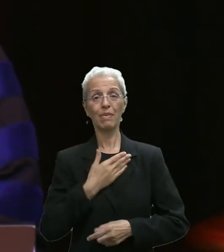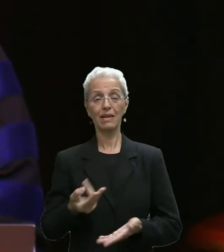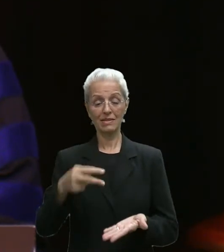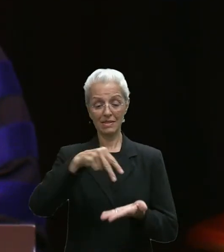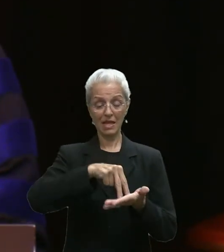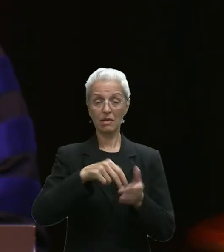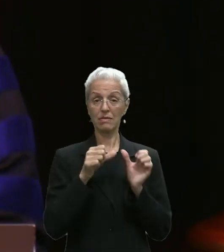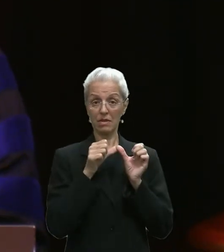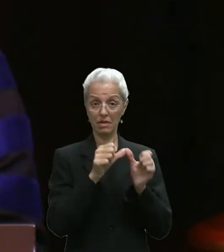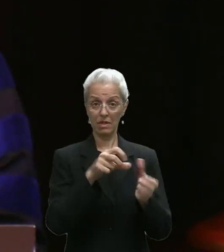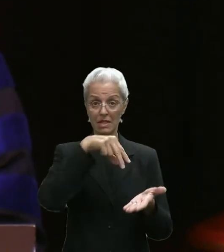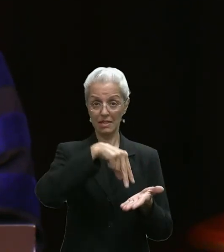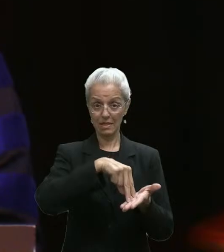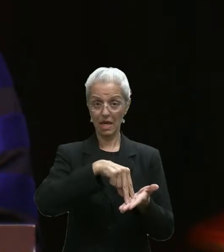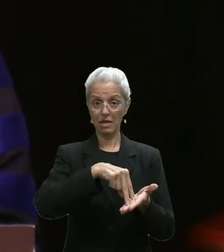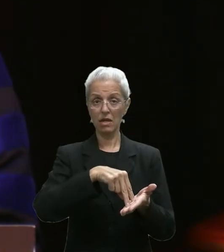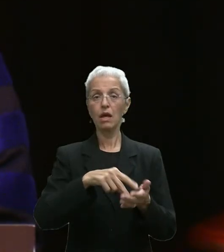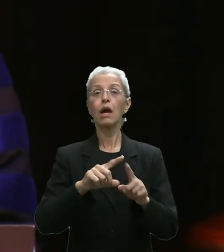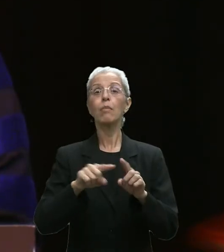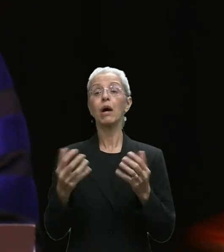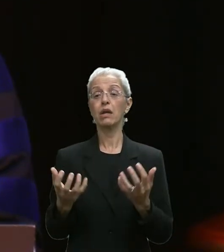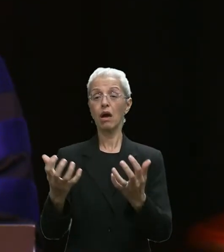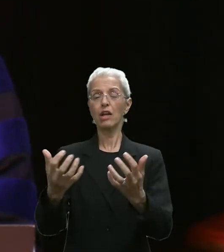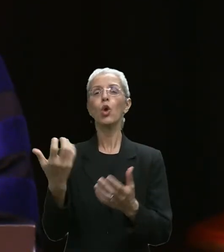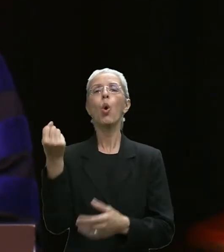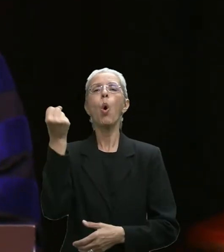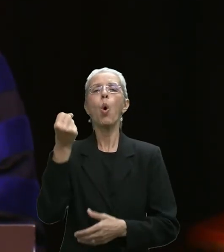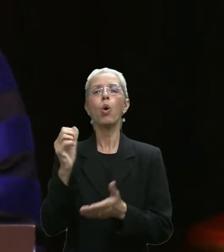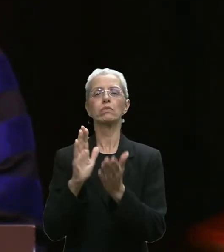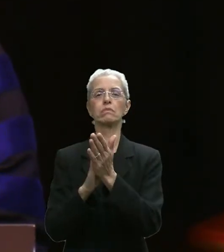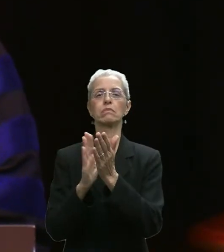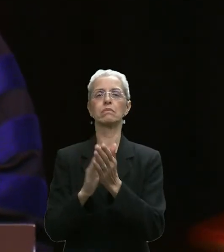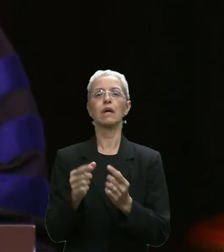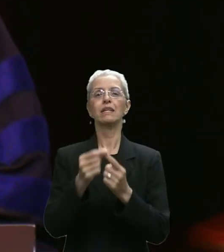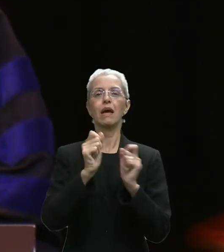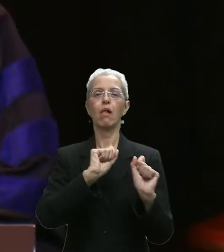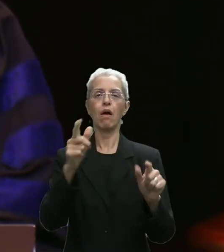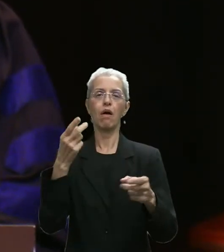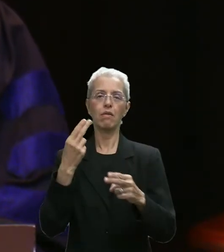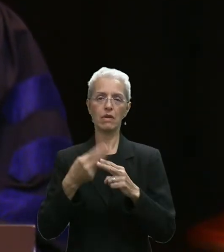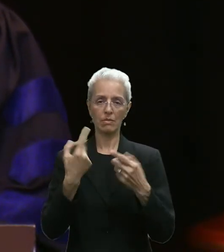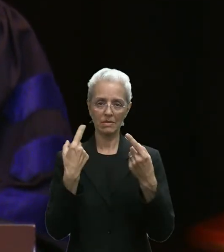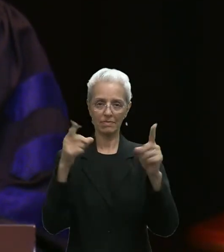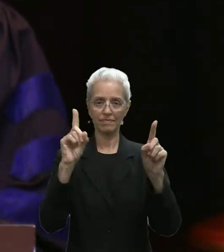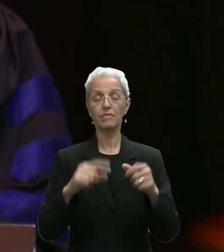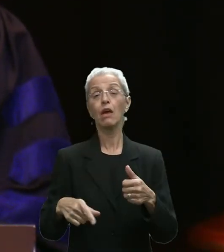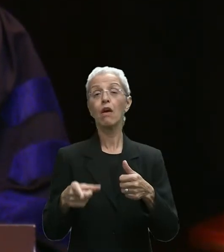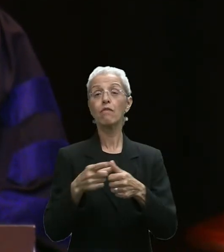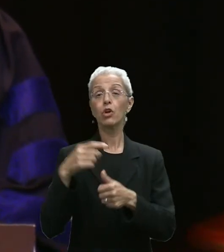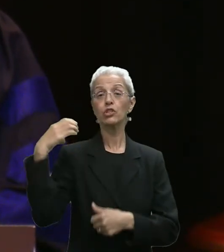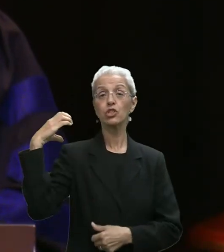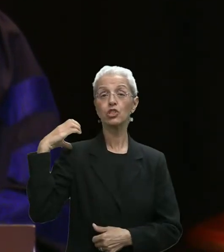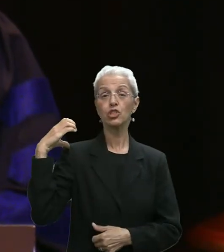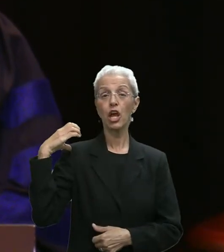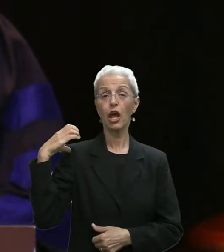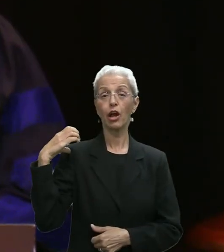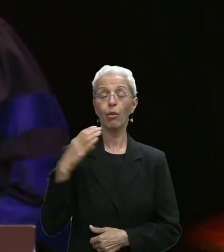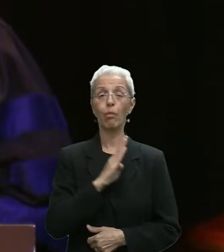We express gratitude for this beautiful land that we walk upon, the lakes and the rivers that we enjoy today.